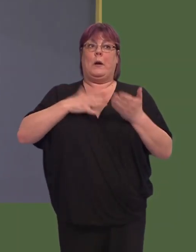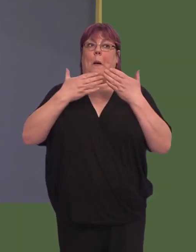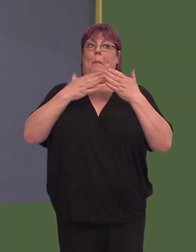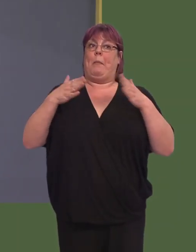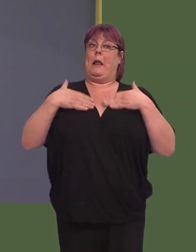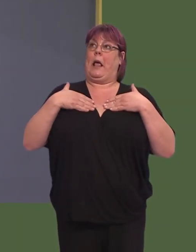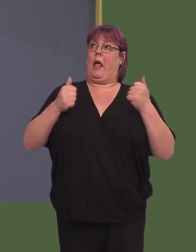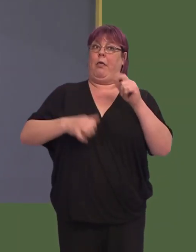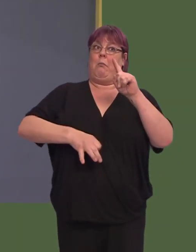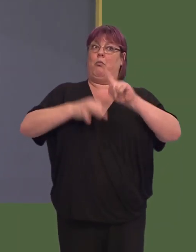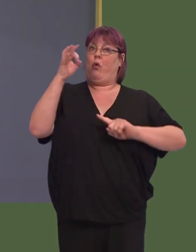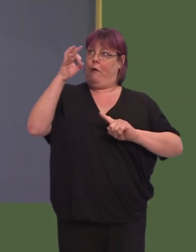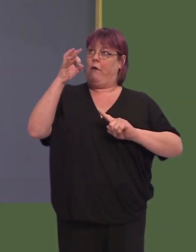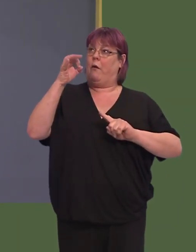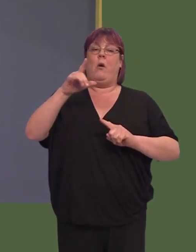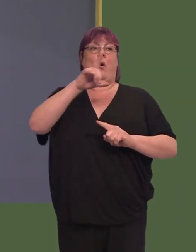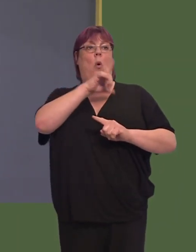that we improve the health of the nation.